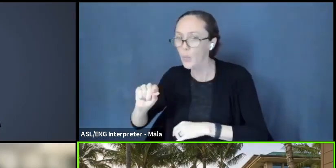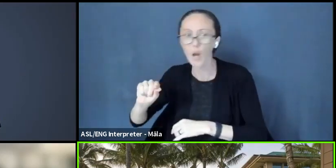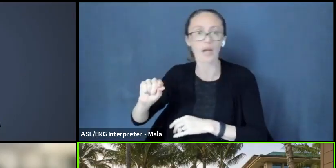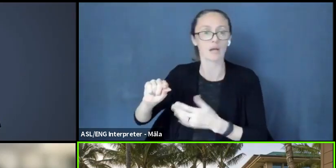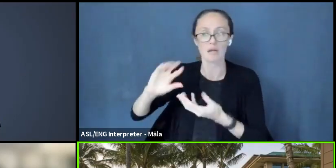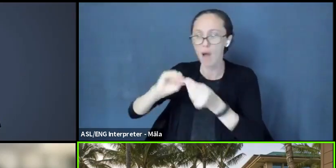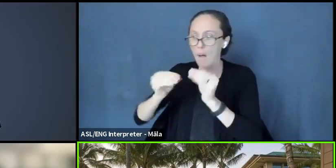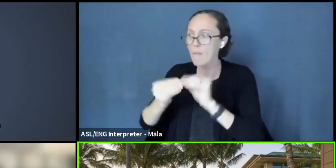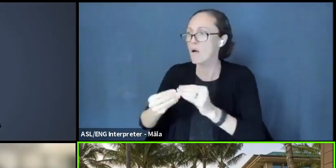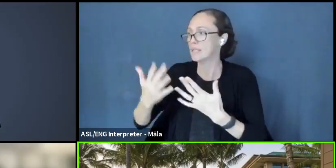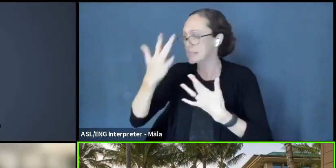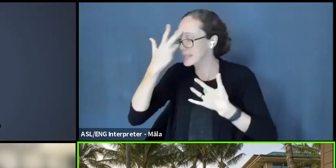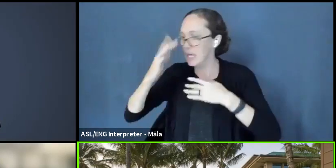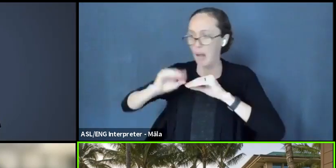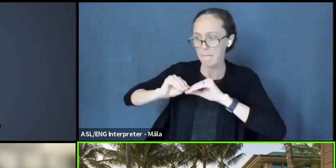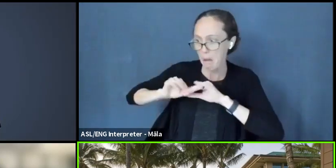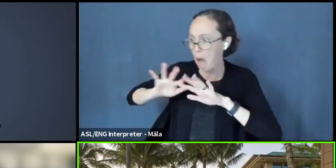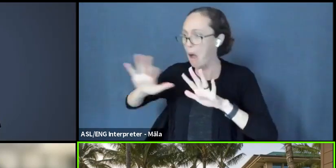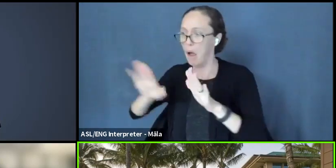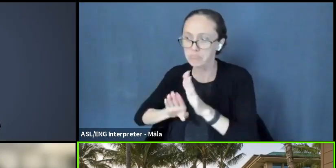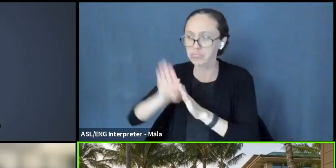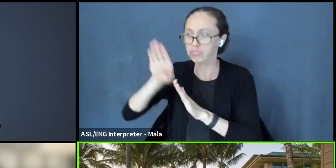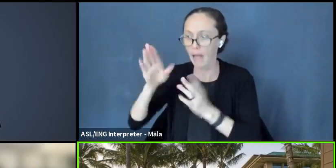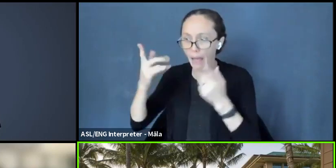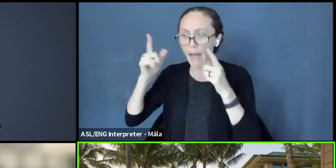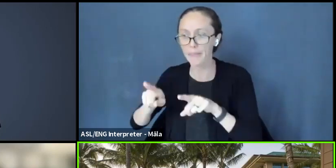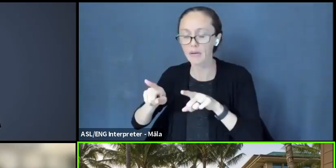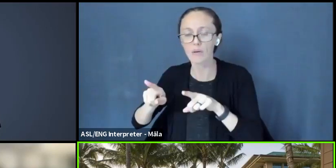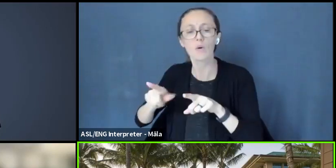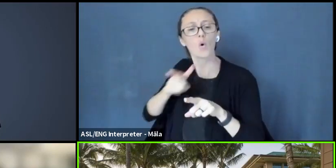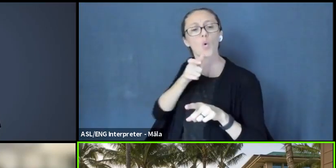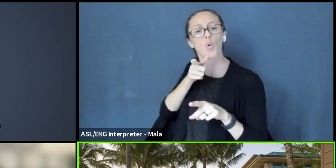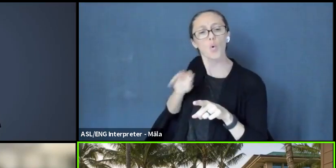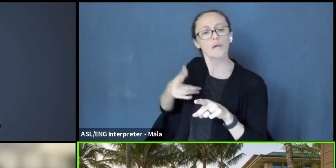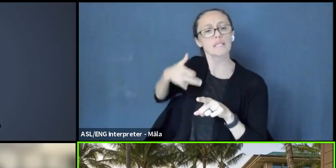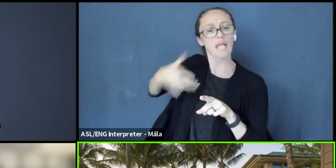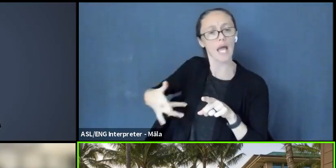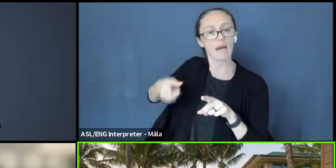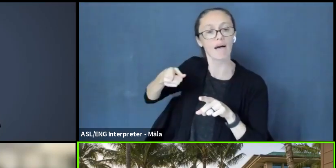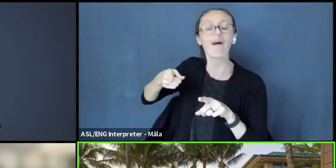we saw mostly older people 65 and above.